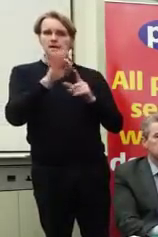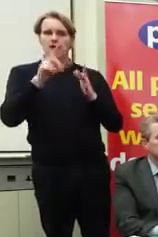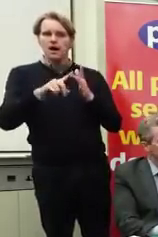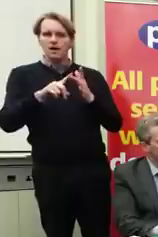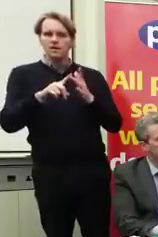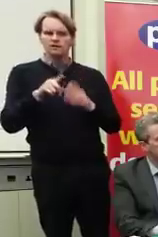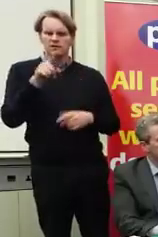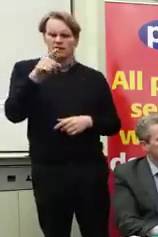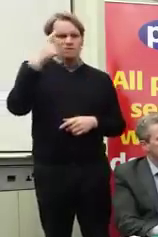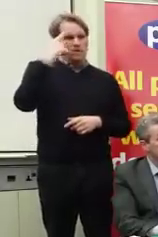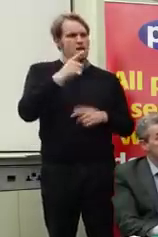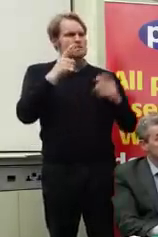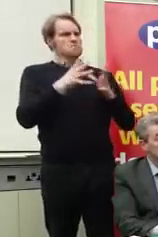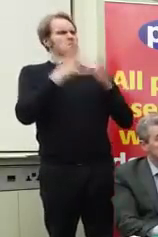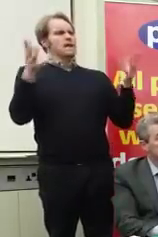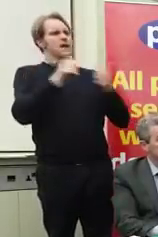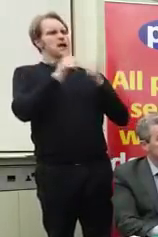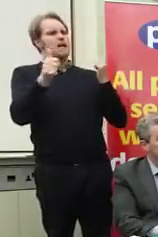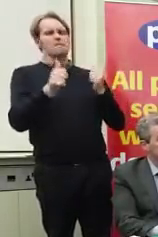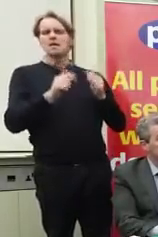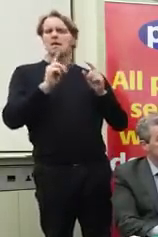thought were too big to fail well Carillion demonstrated they can and